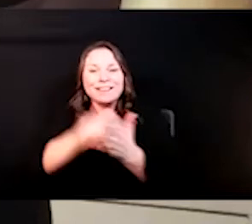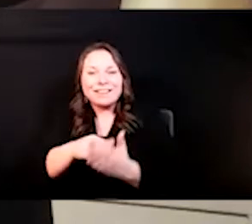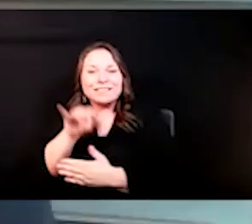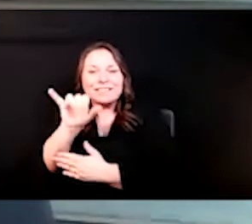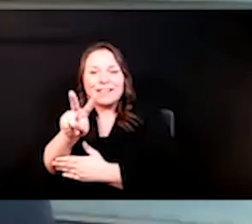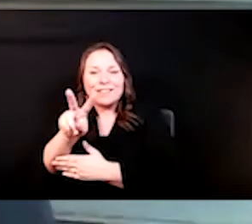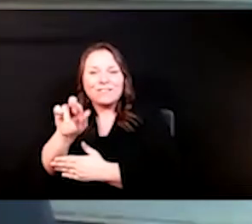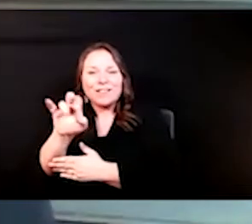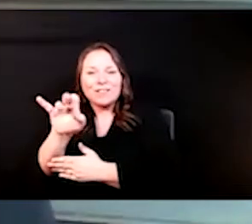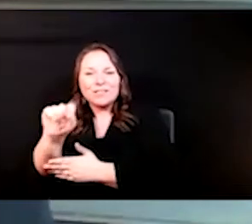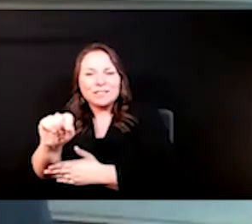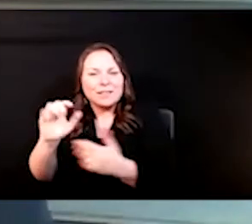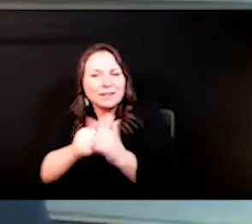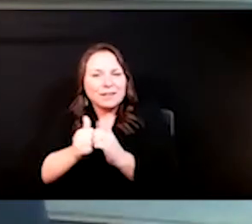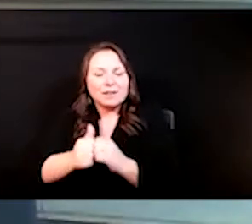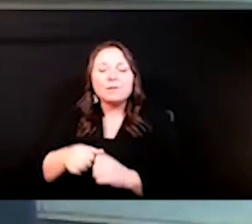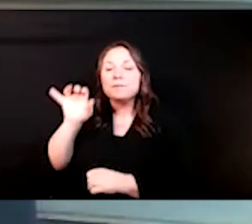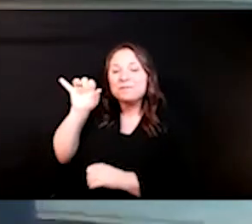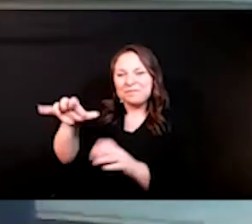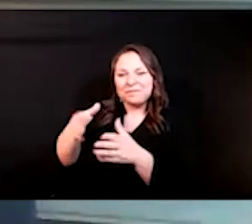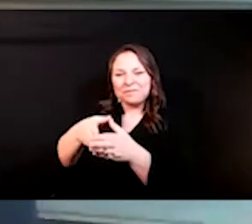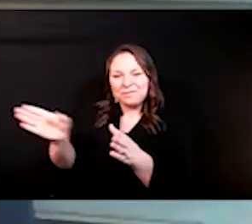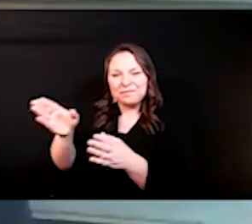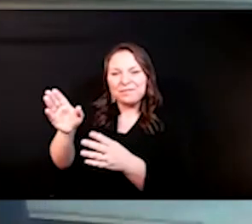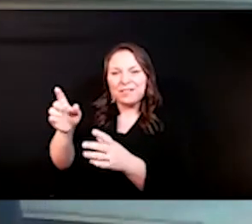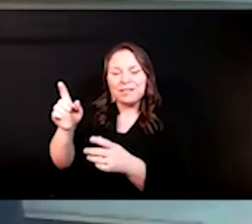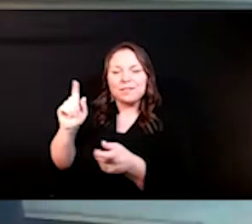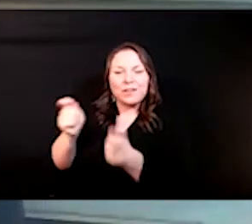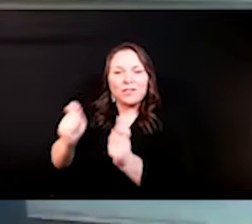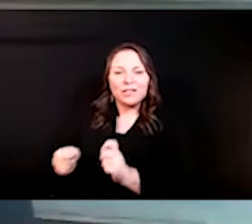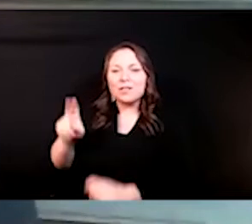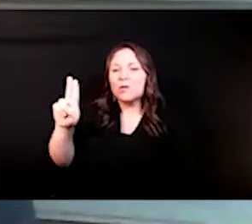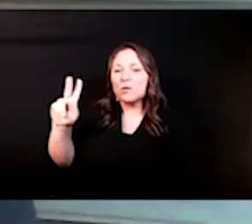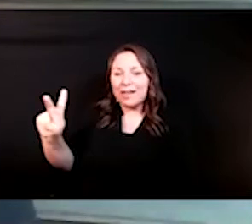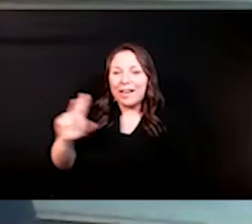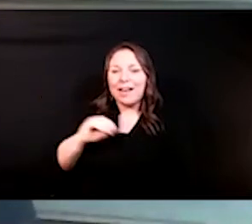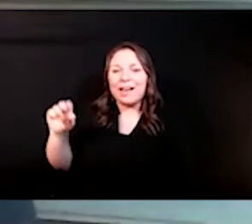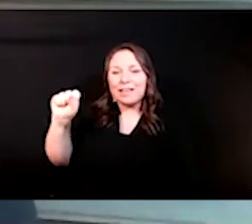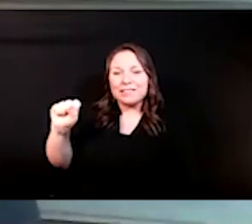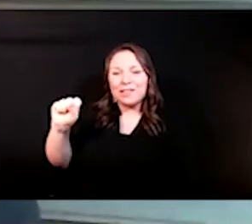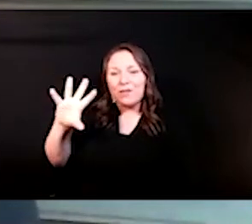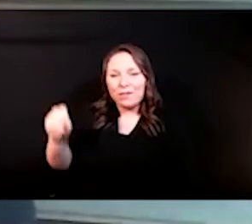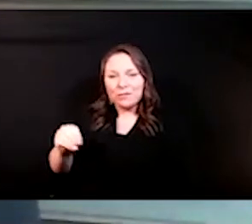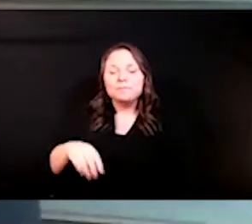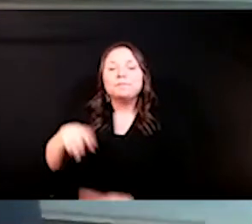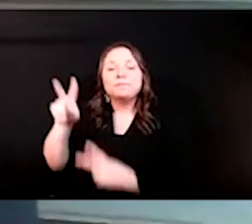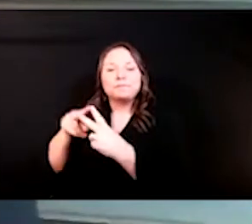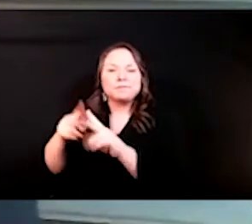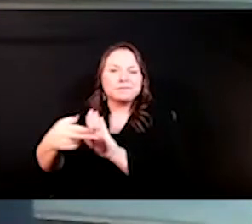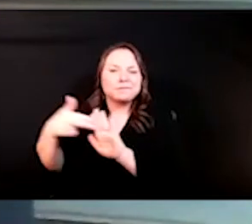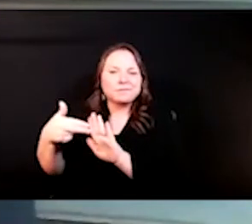? » SO THE VARIANTS WE'VE BEEN HEARING MOST ABOUT RECENTLY IS THE UNITED KINGDOM VARIANT AND